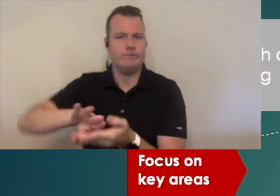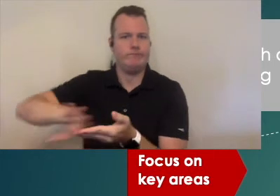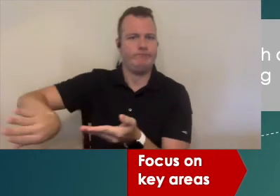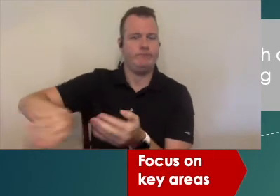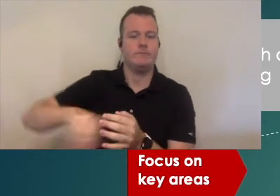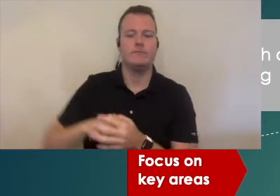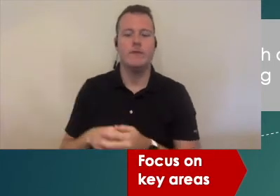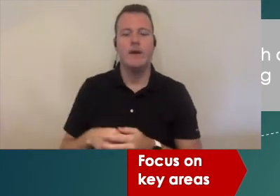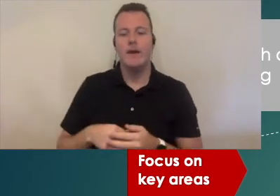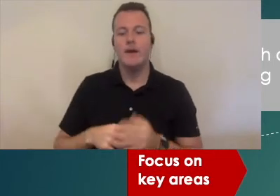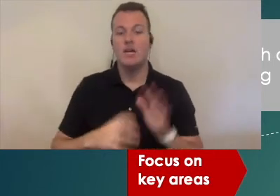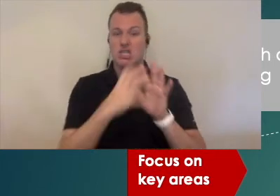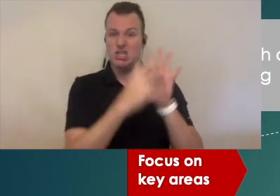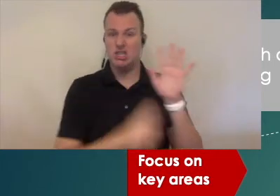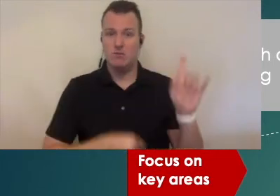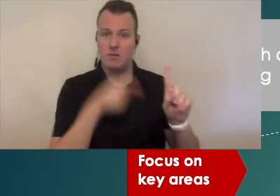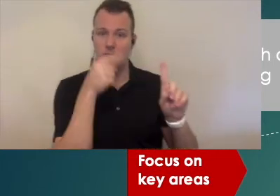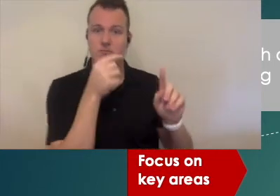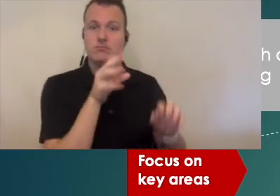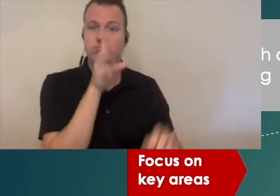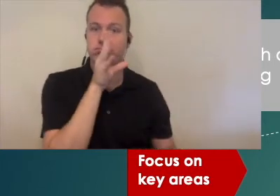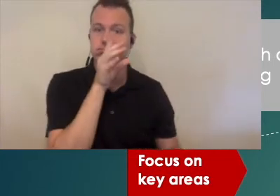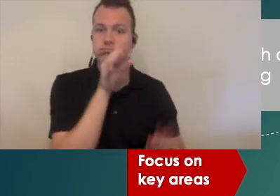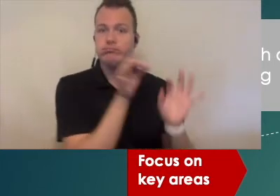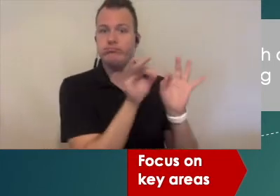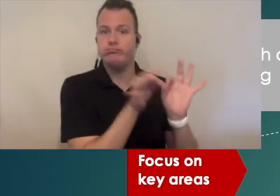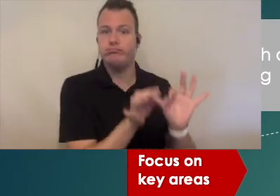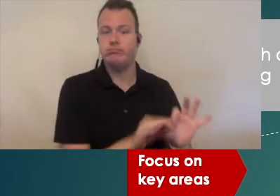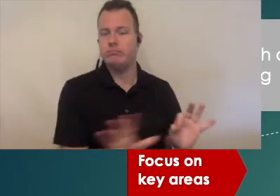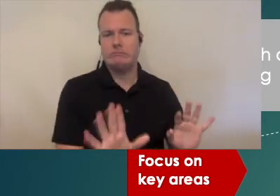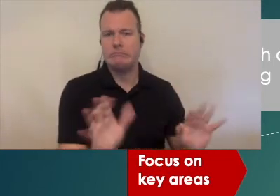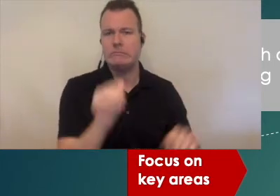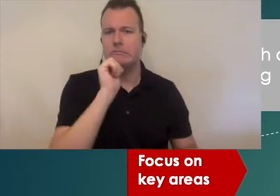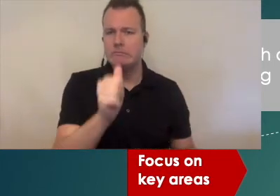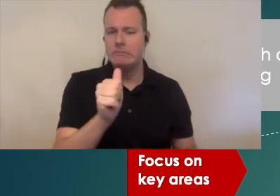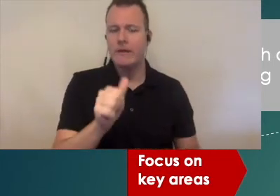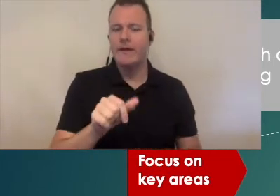I'm not going to read through the slide. Like Stephanie said earlier, these will